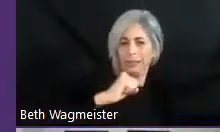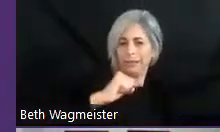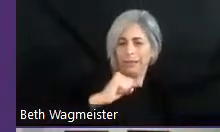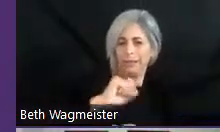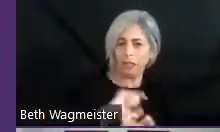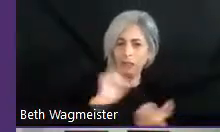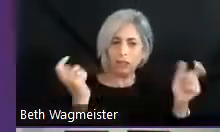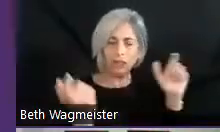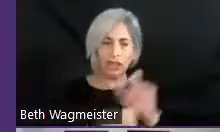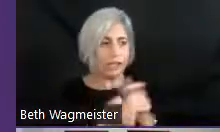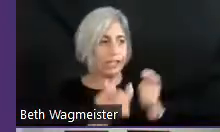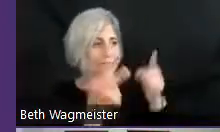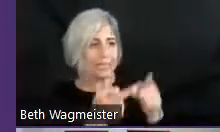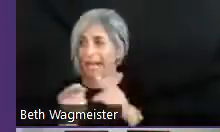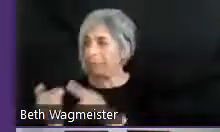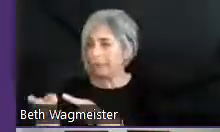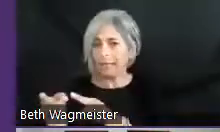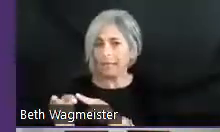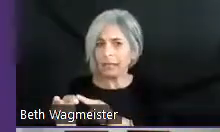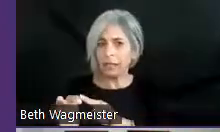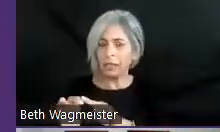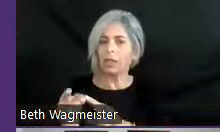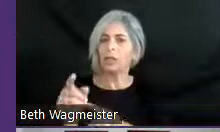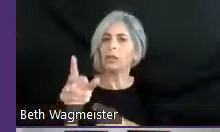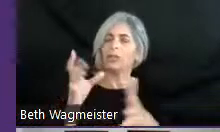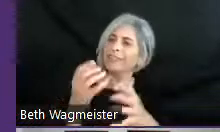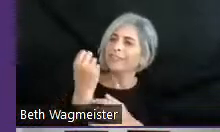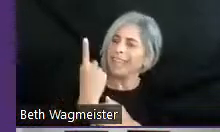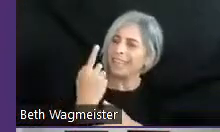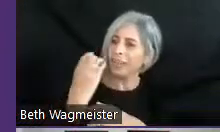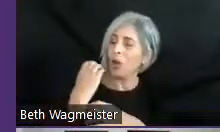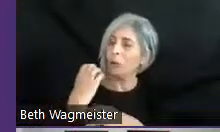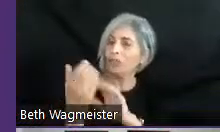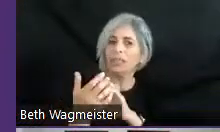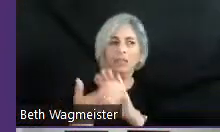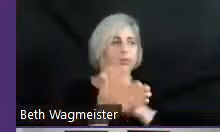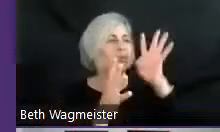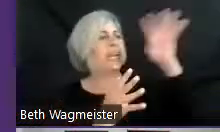Change is happening. We need to revel in that coaching and creating champions. You can use